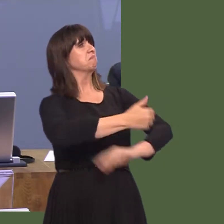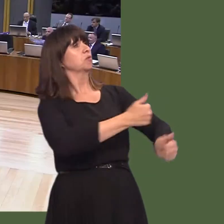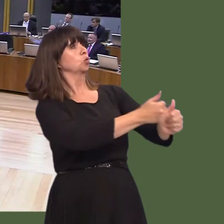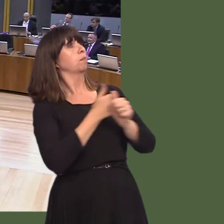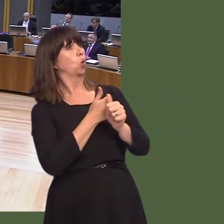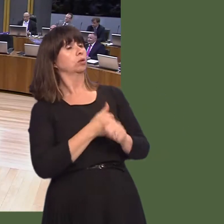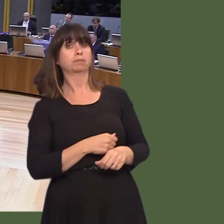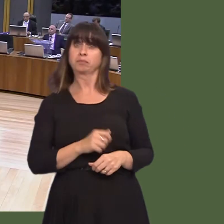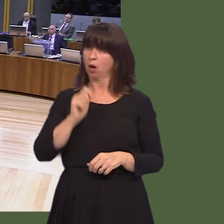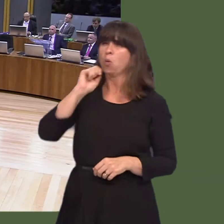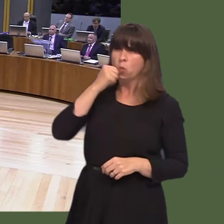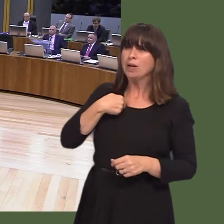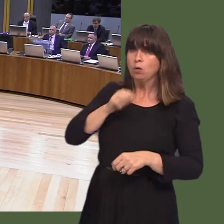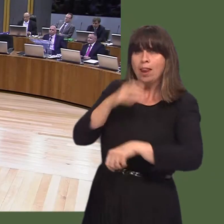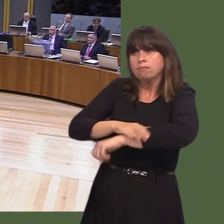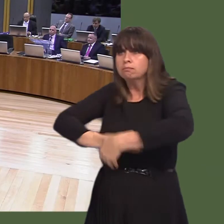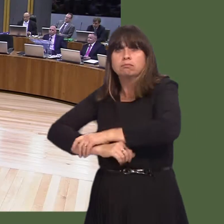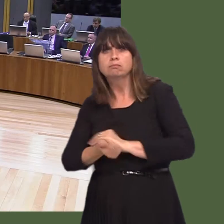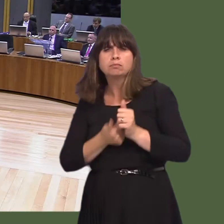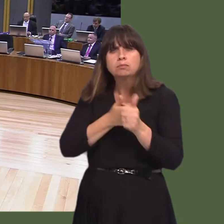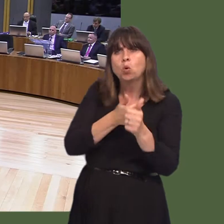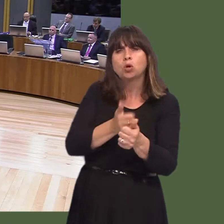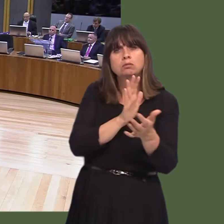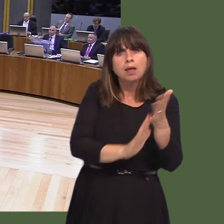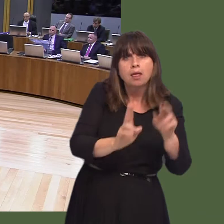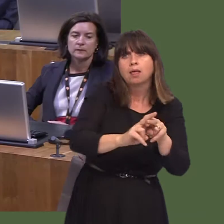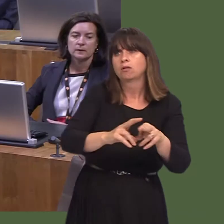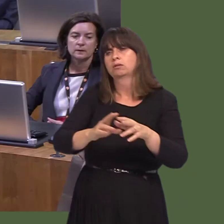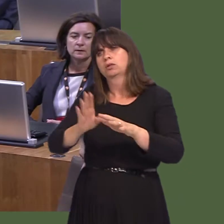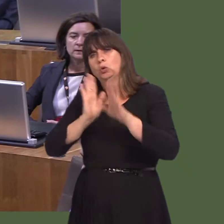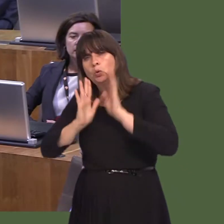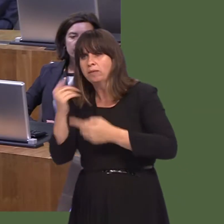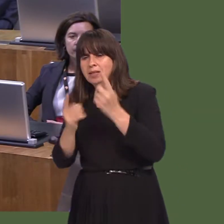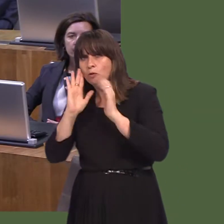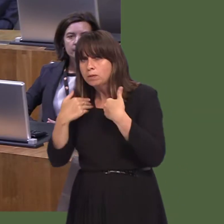Carwyn Jones AM: We will do all that we can to support parents and, indeed, young people with autism.